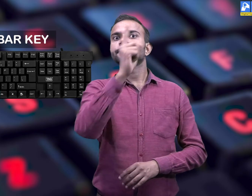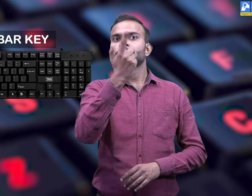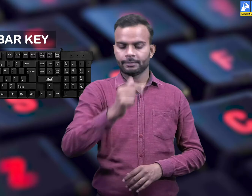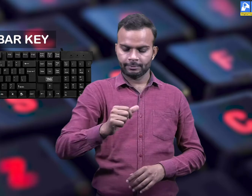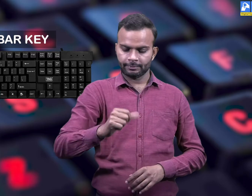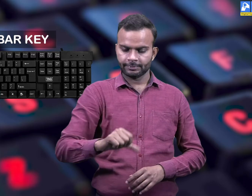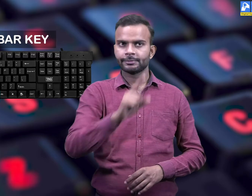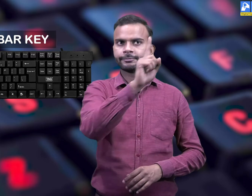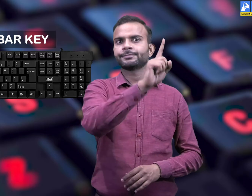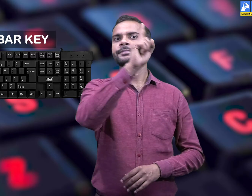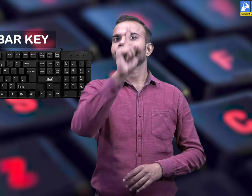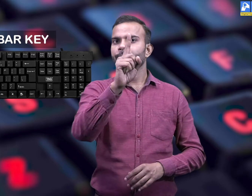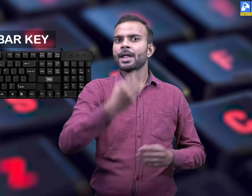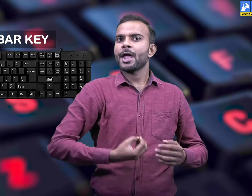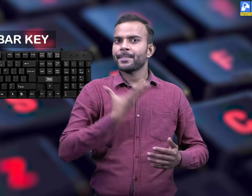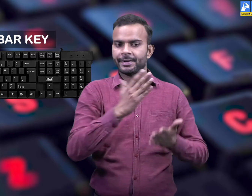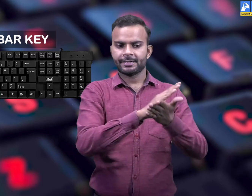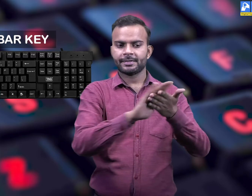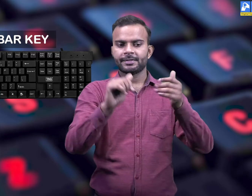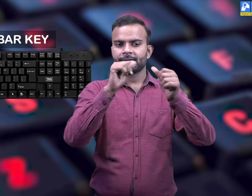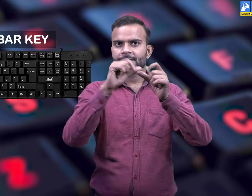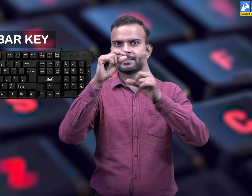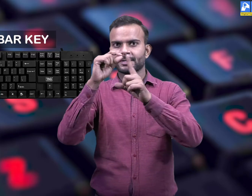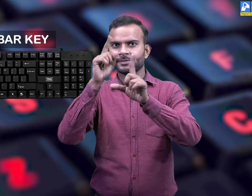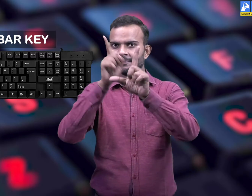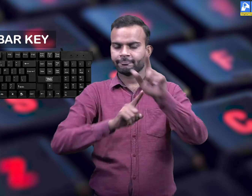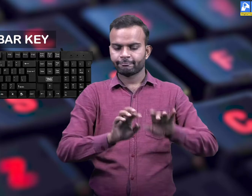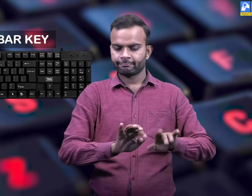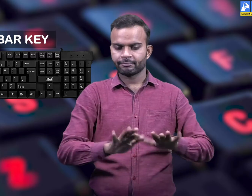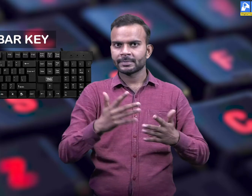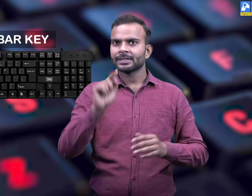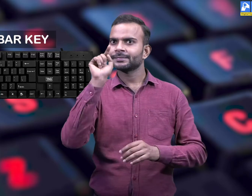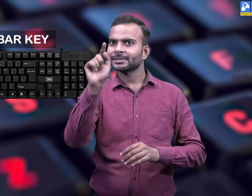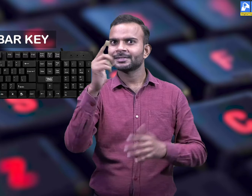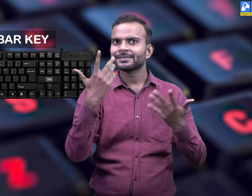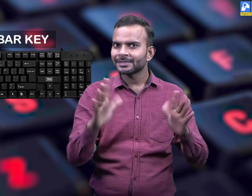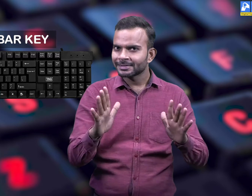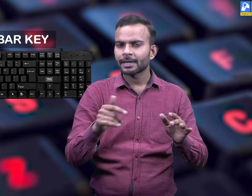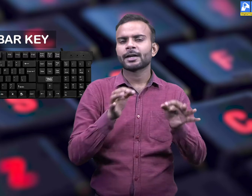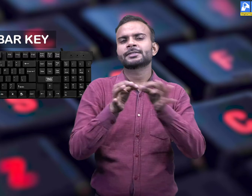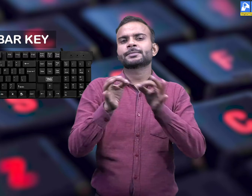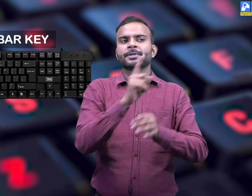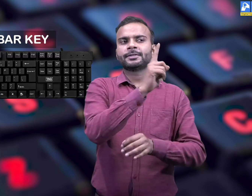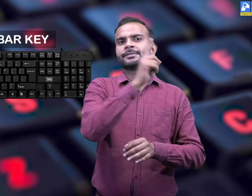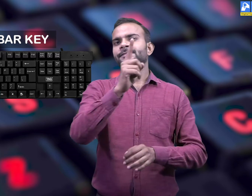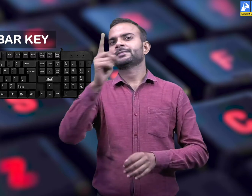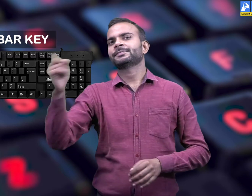and again put the space then you type happy This is how you put a space into something being typed